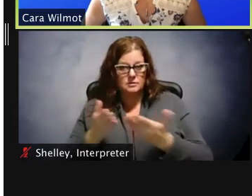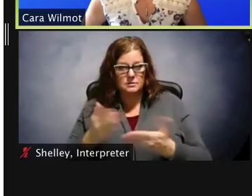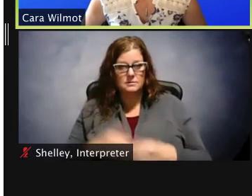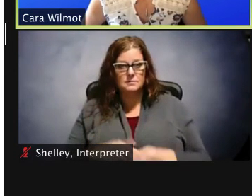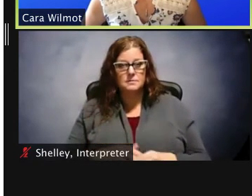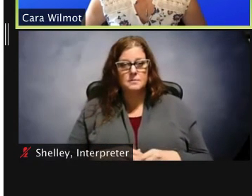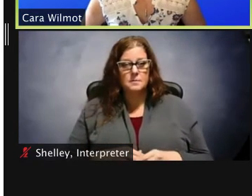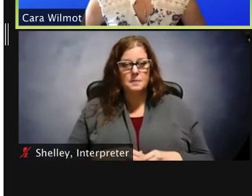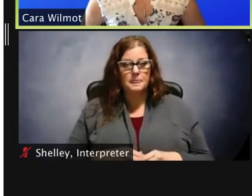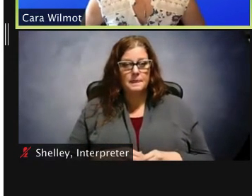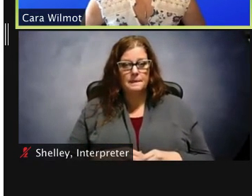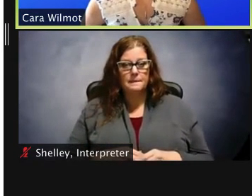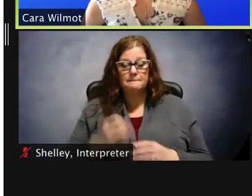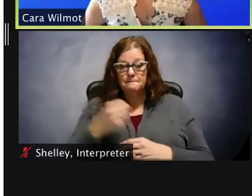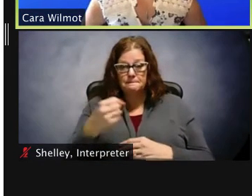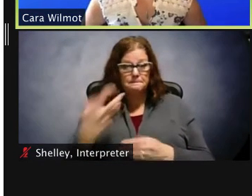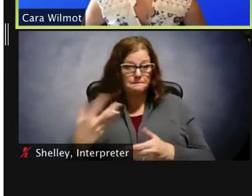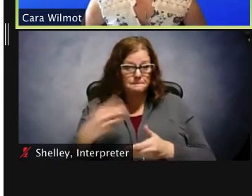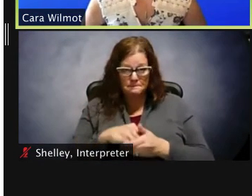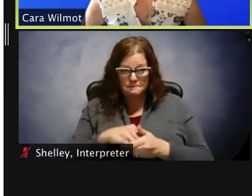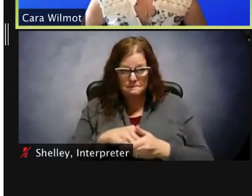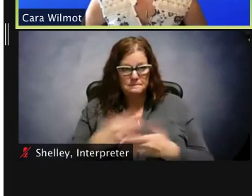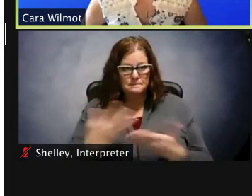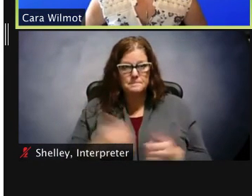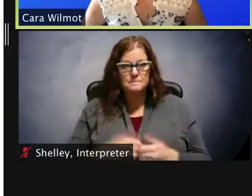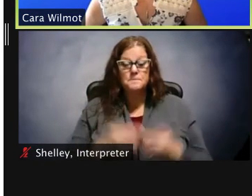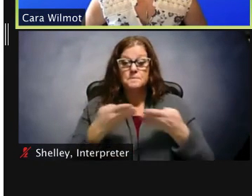This placement includes the general education classroom,